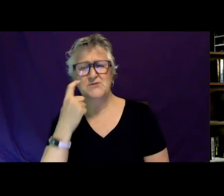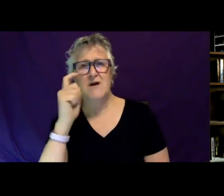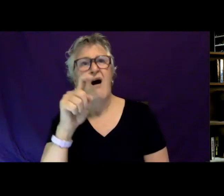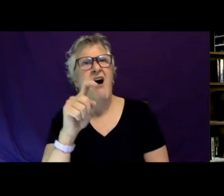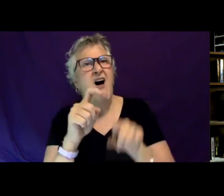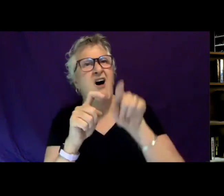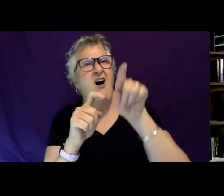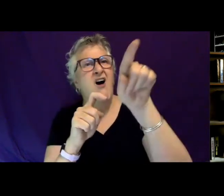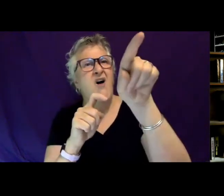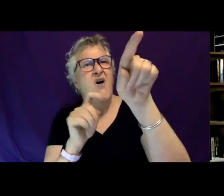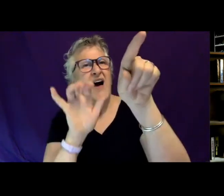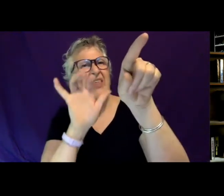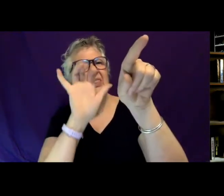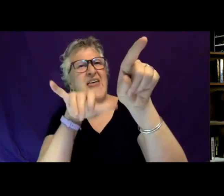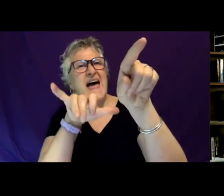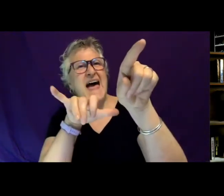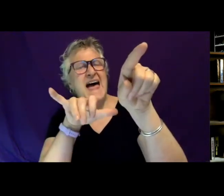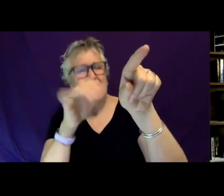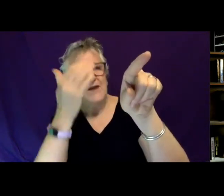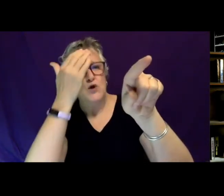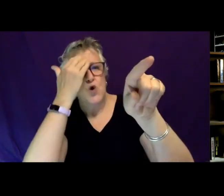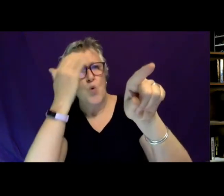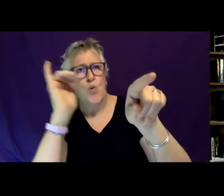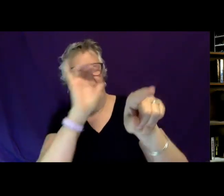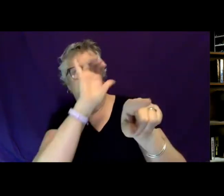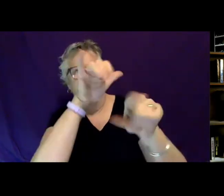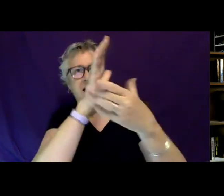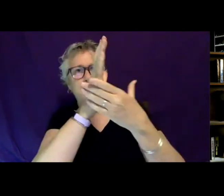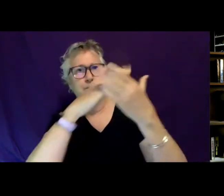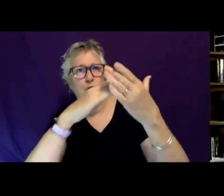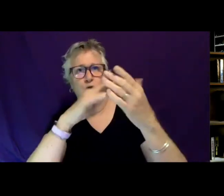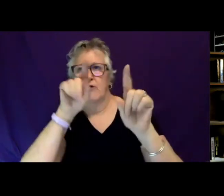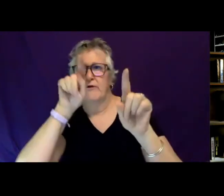So, that large David, the big white guy there, you saw he has a big clutch